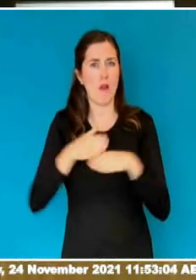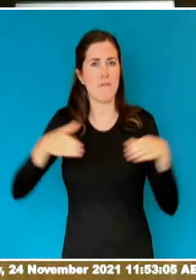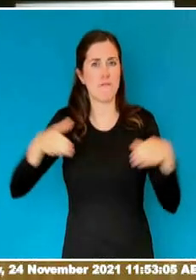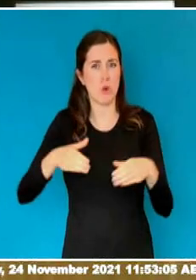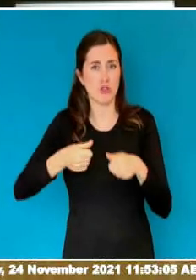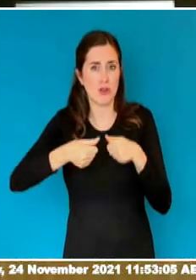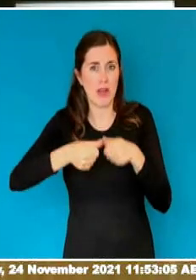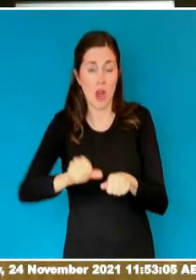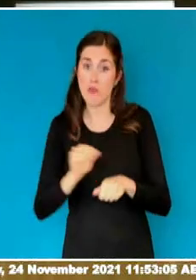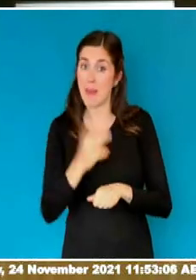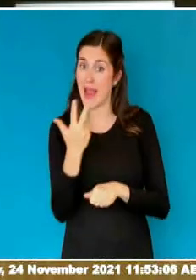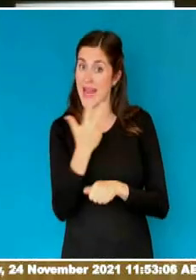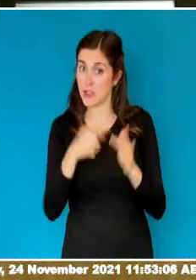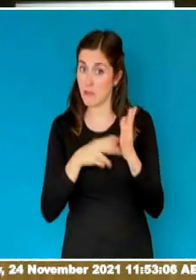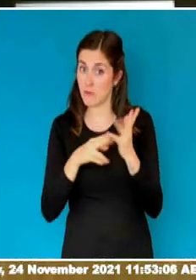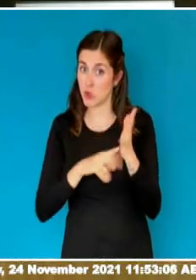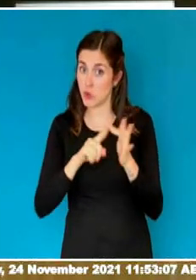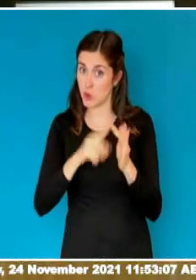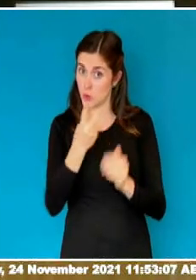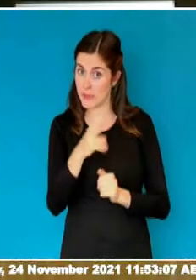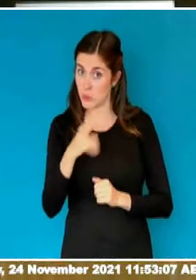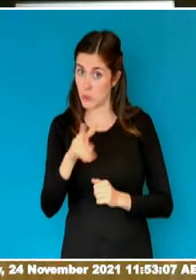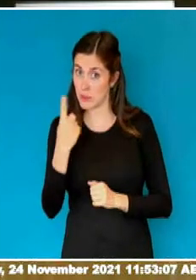June 2021? Yes, correct.